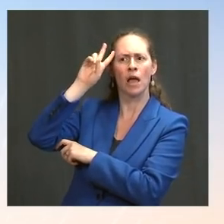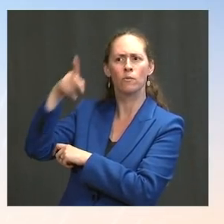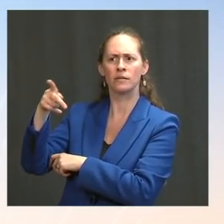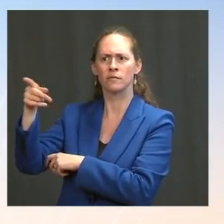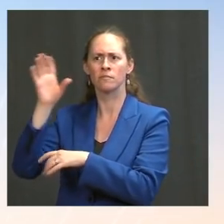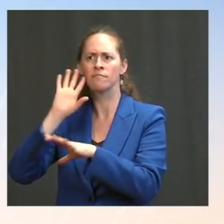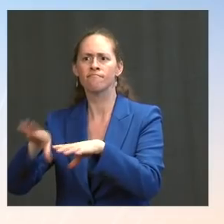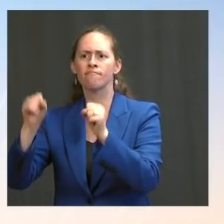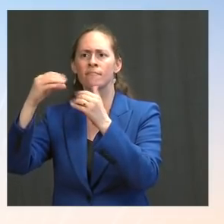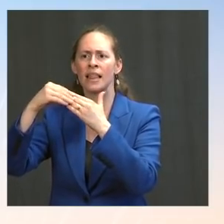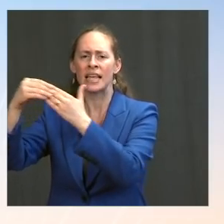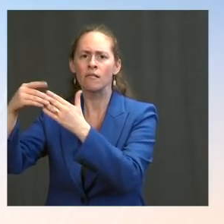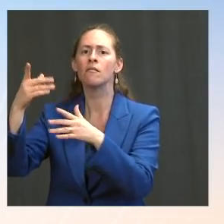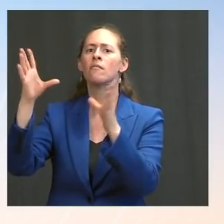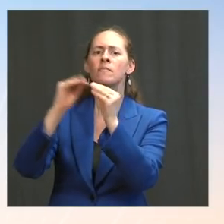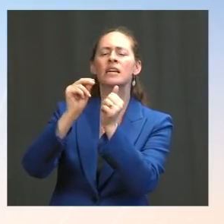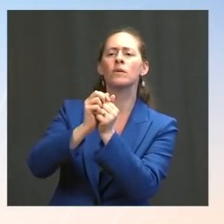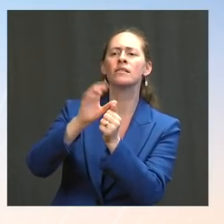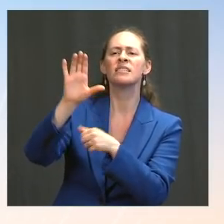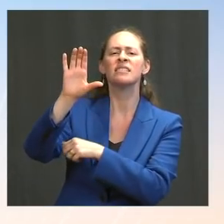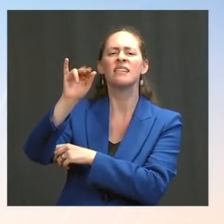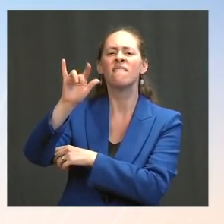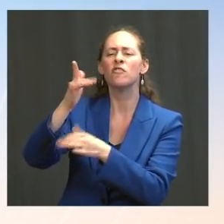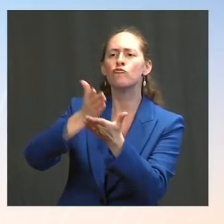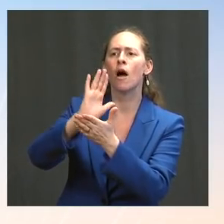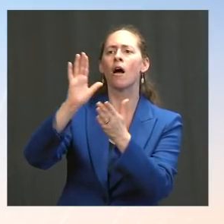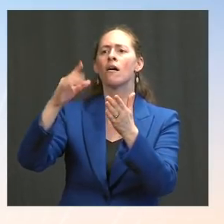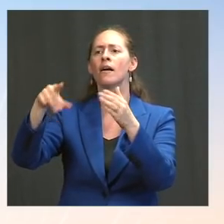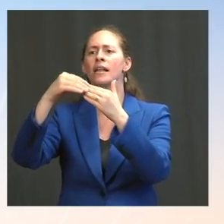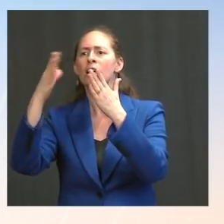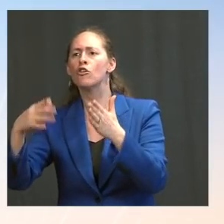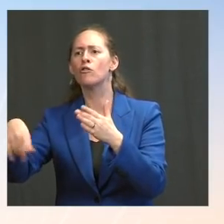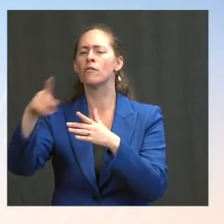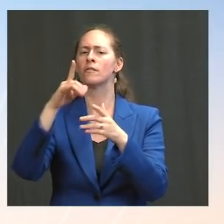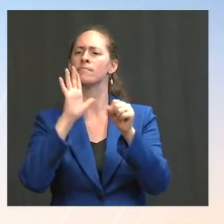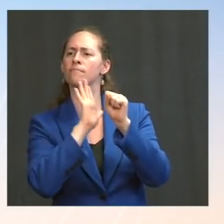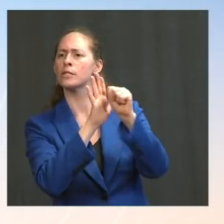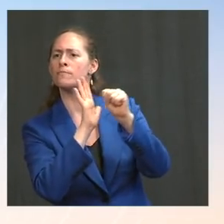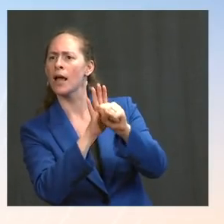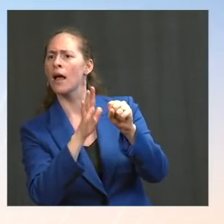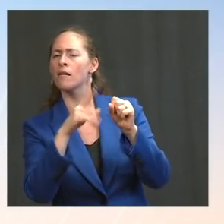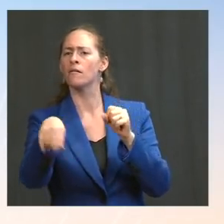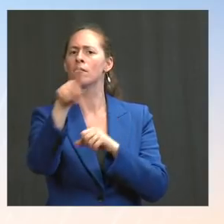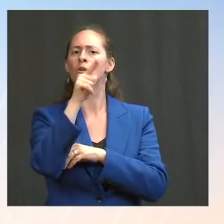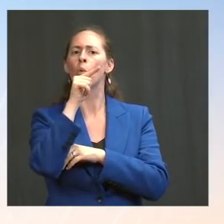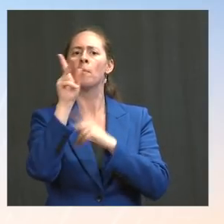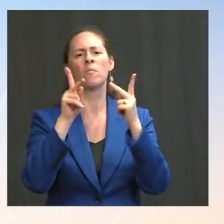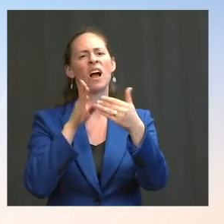some of in the last few weeks; or it is efforts that we have underway, led by our Vice President,